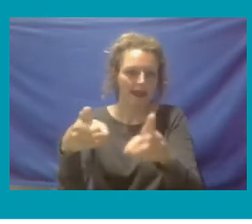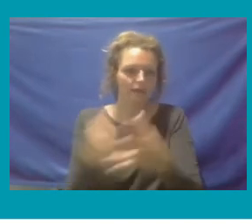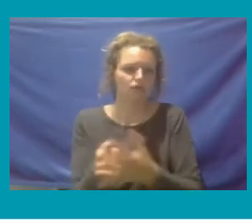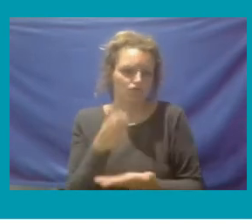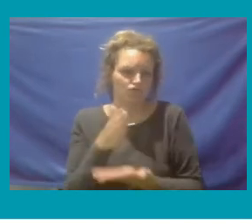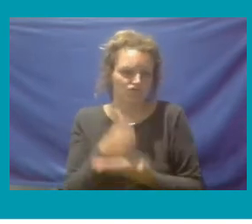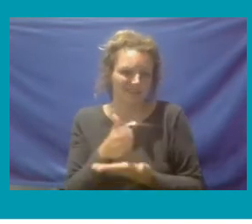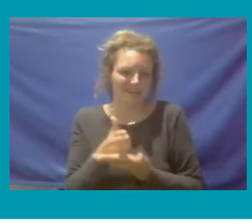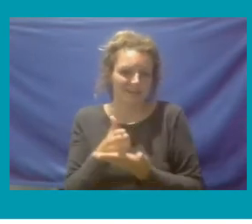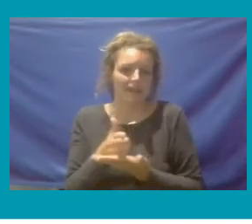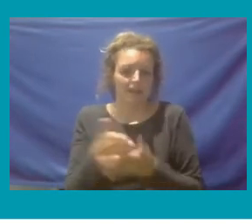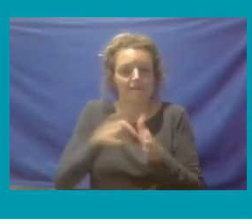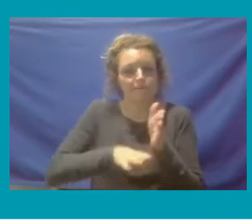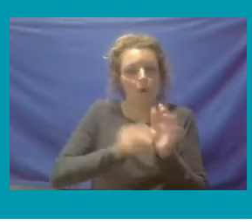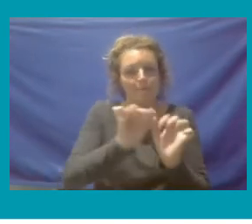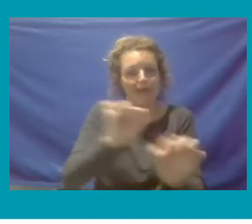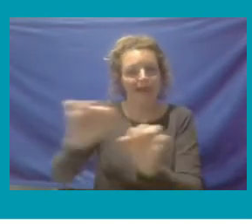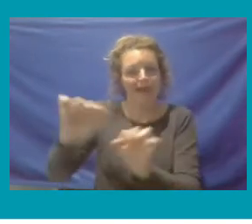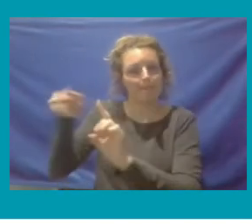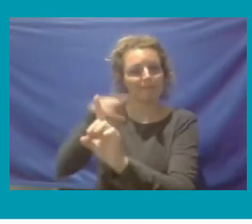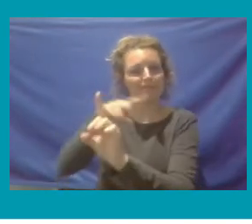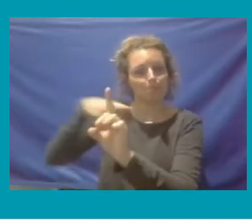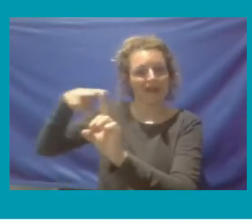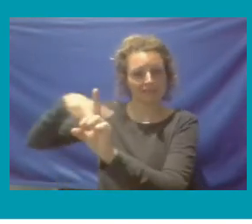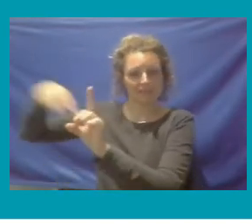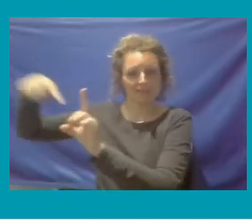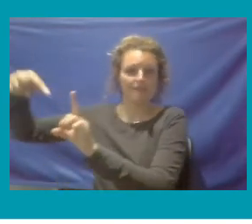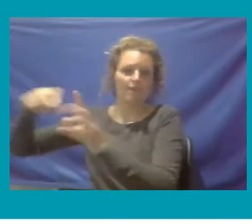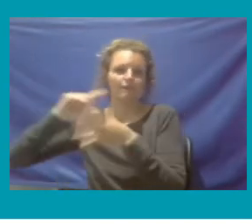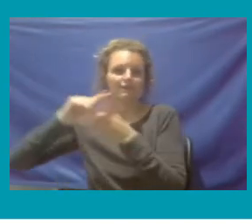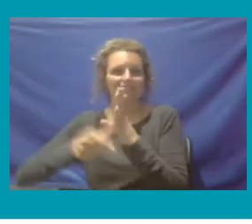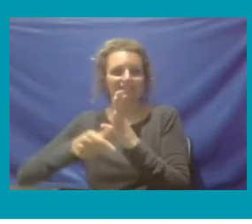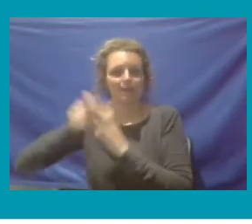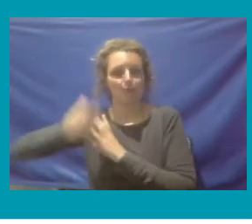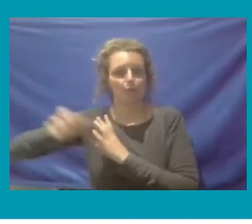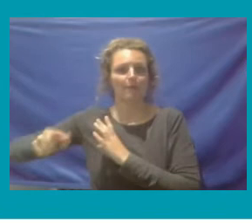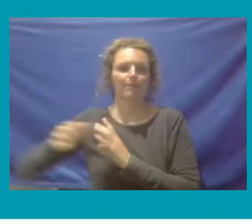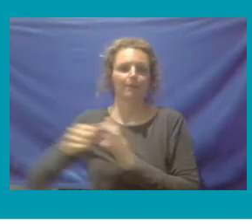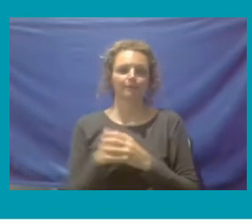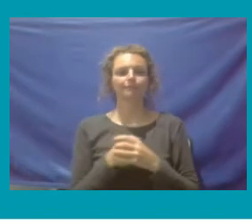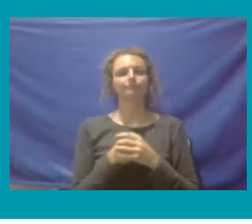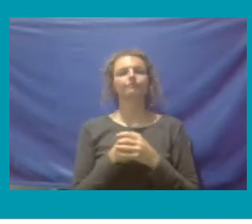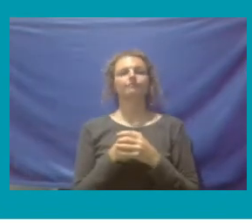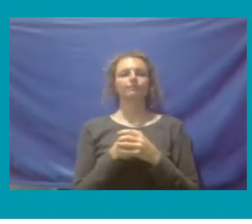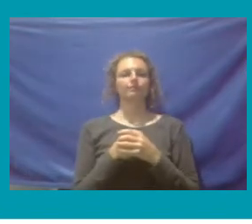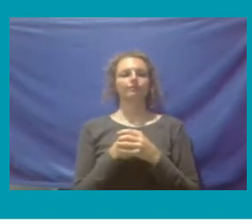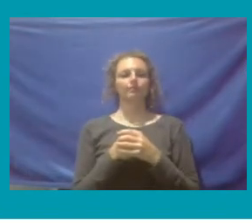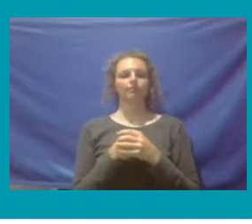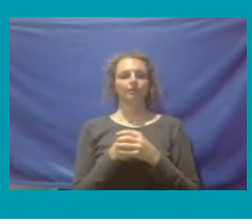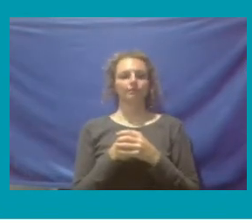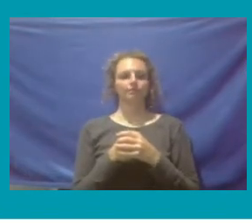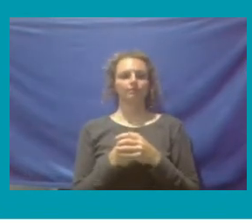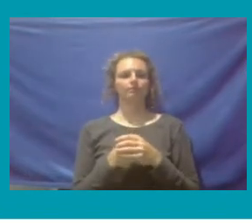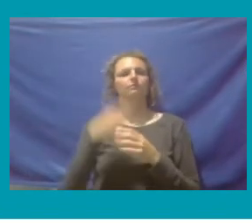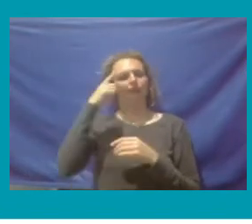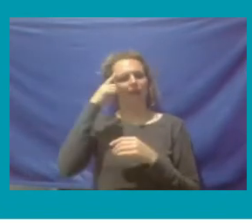And I think that's really important 'cause often these things are designed by non disabled people without any input